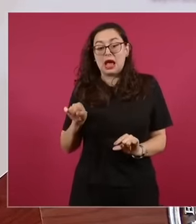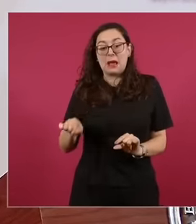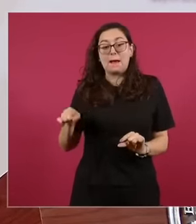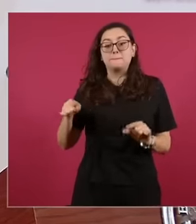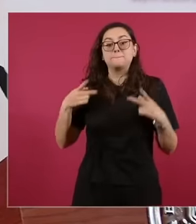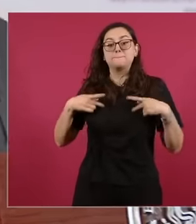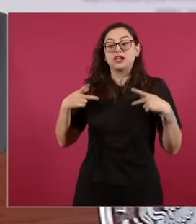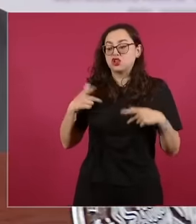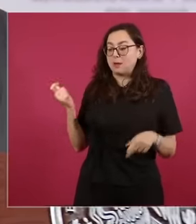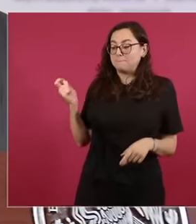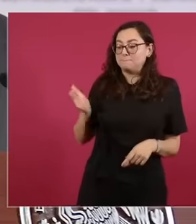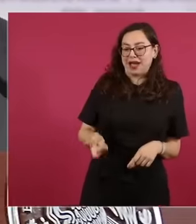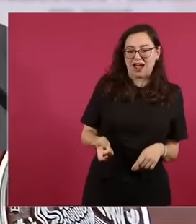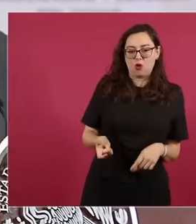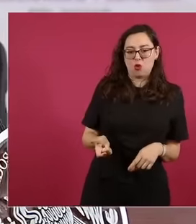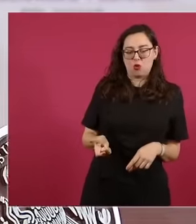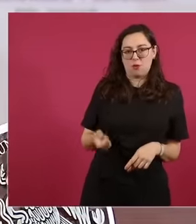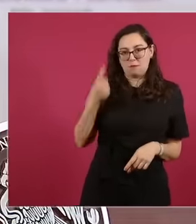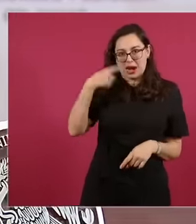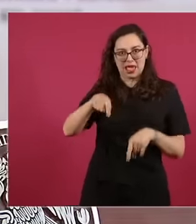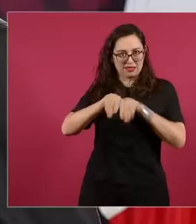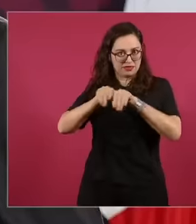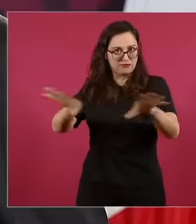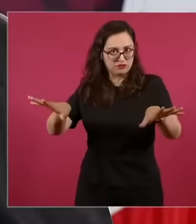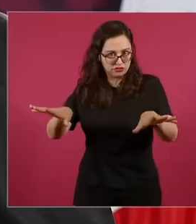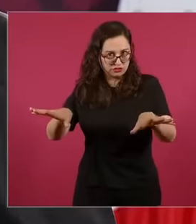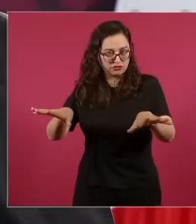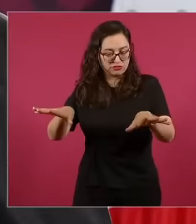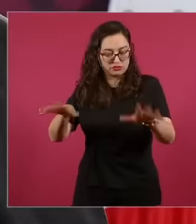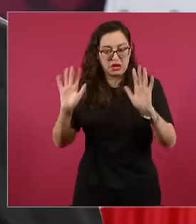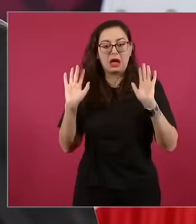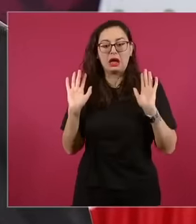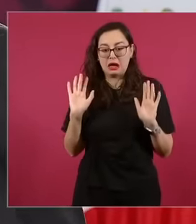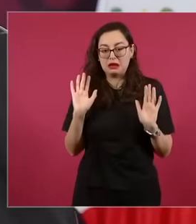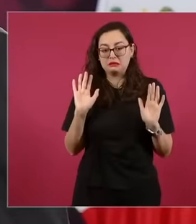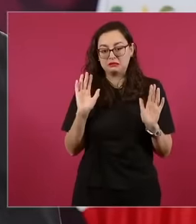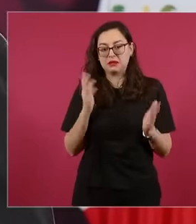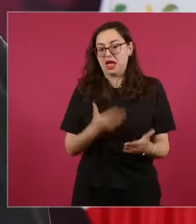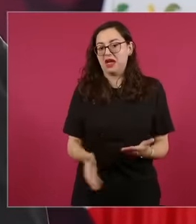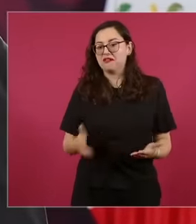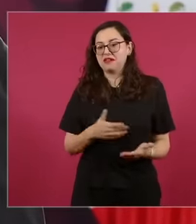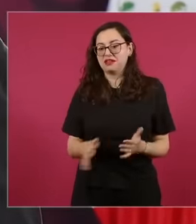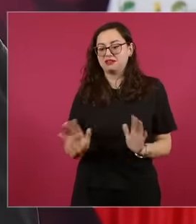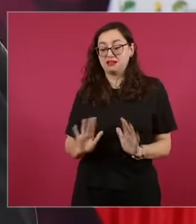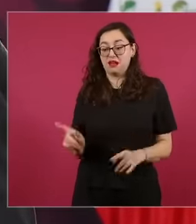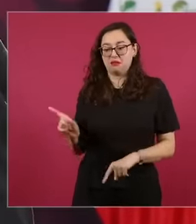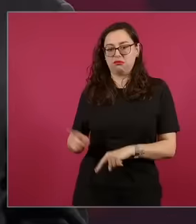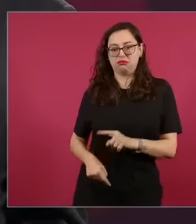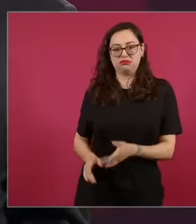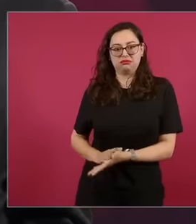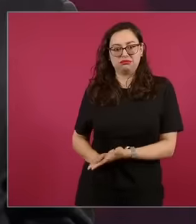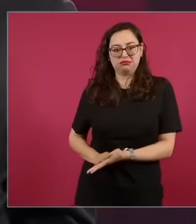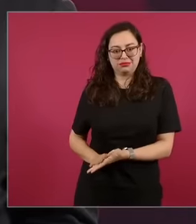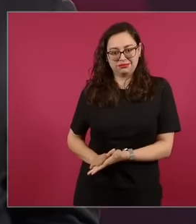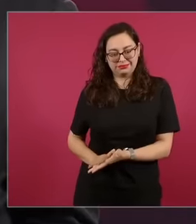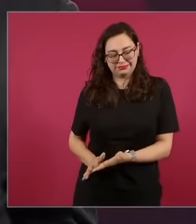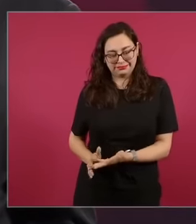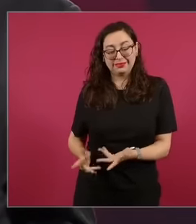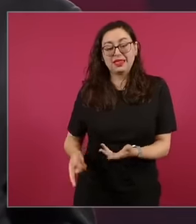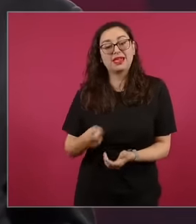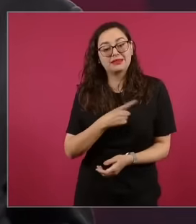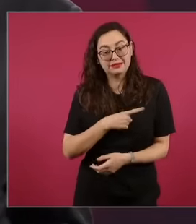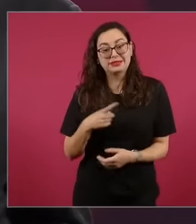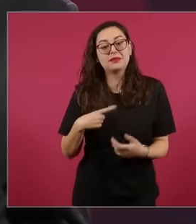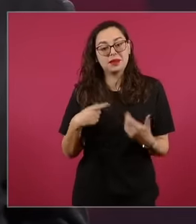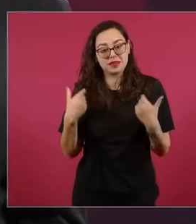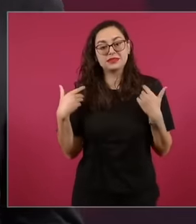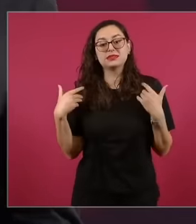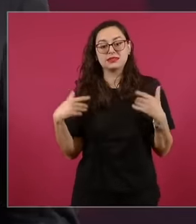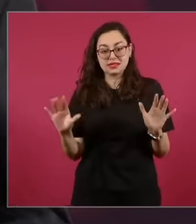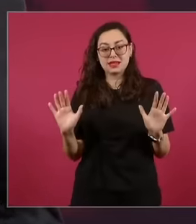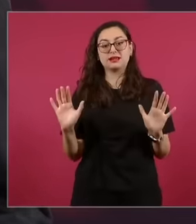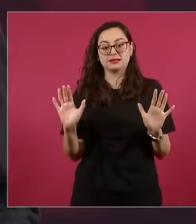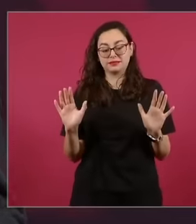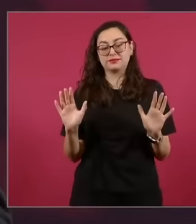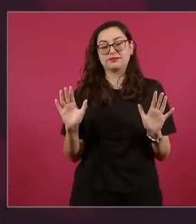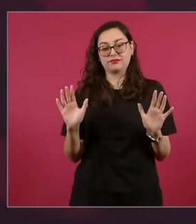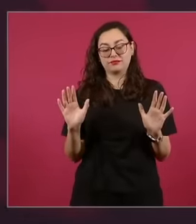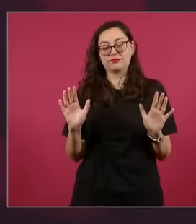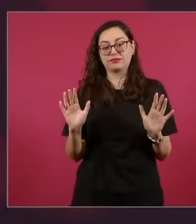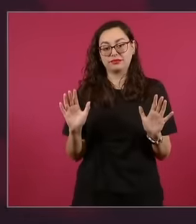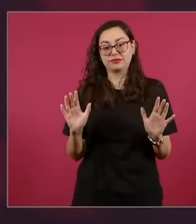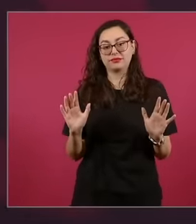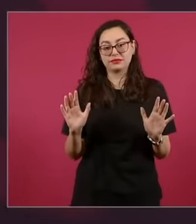that anymore but it's a manifesto